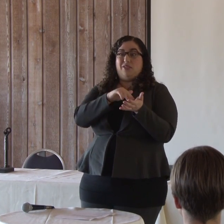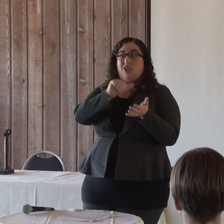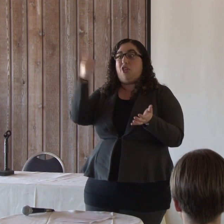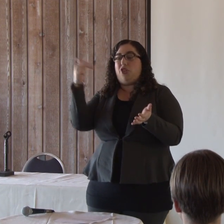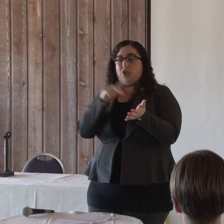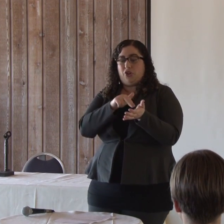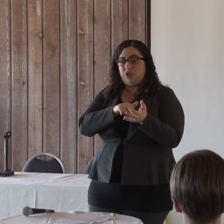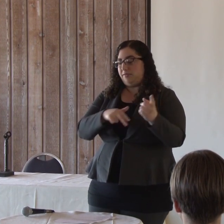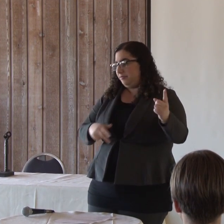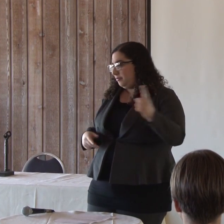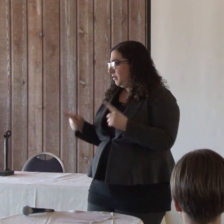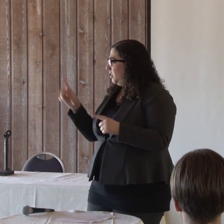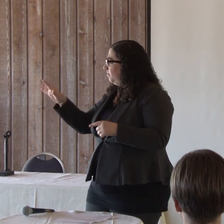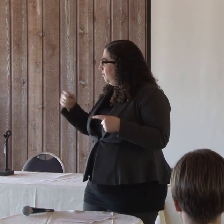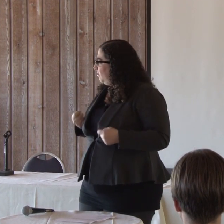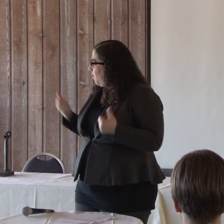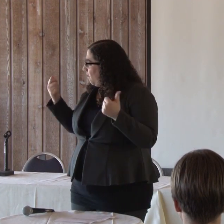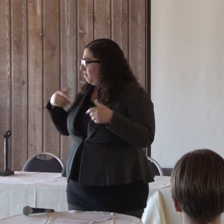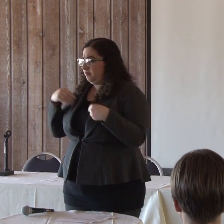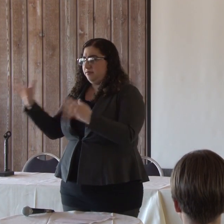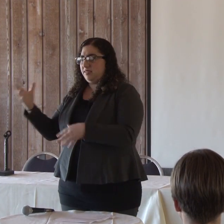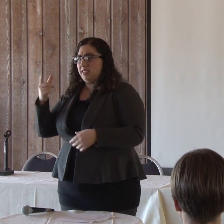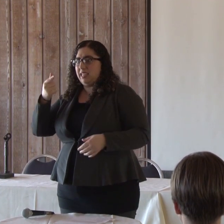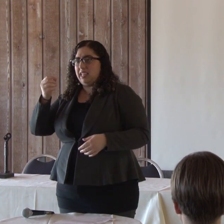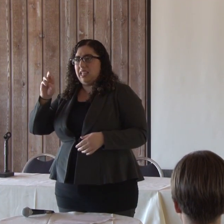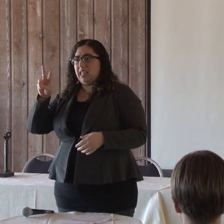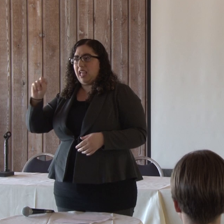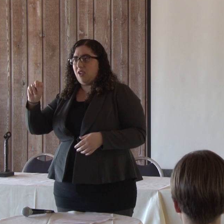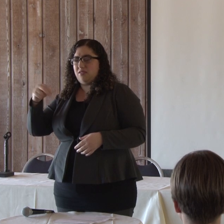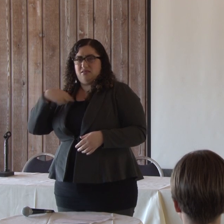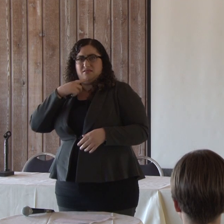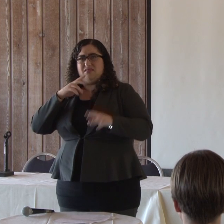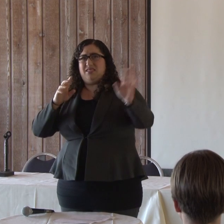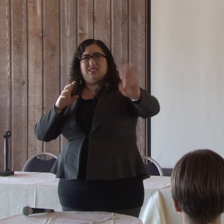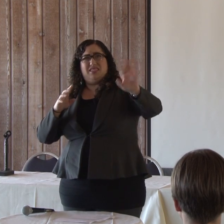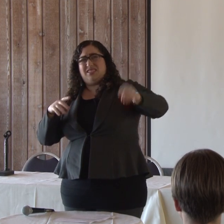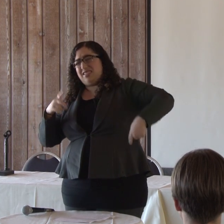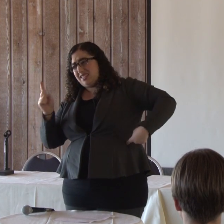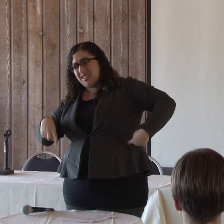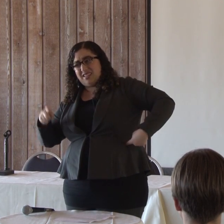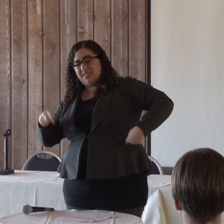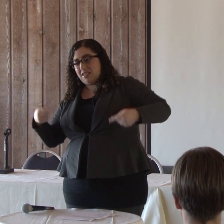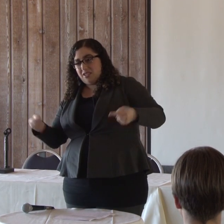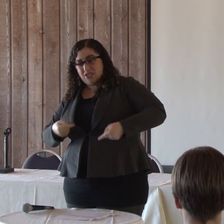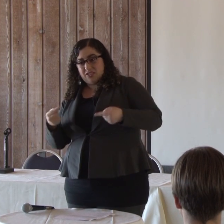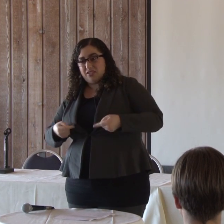my back and. Another nurse ended up coming in